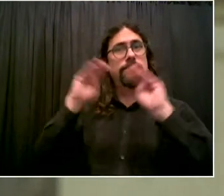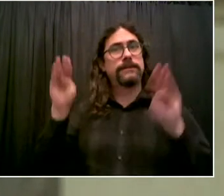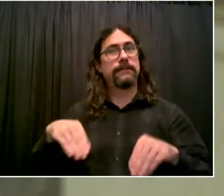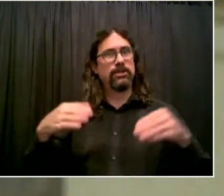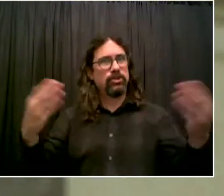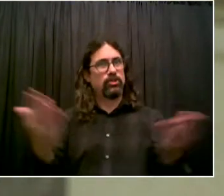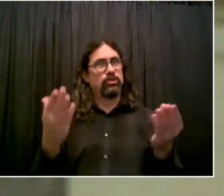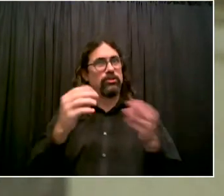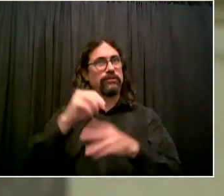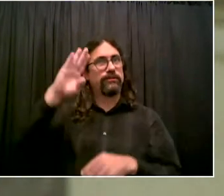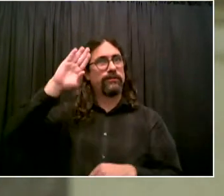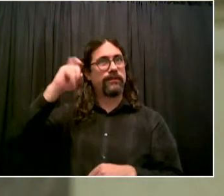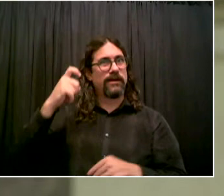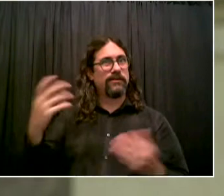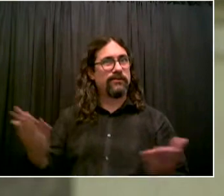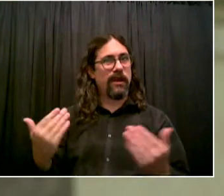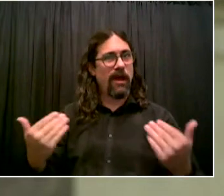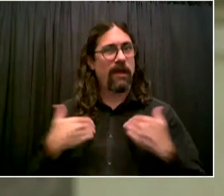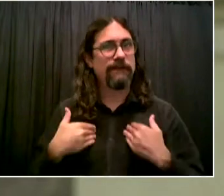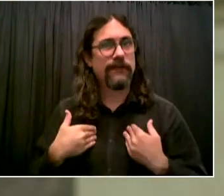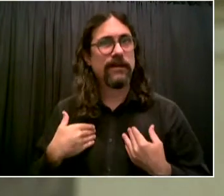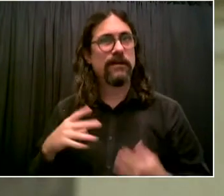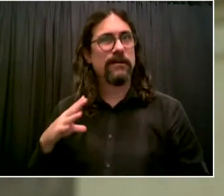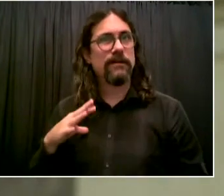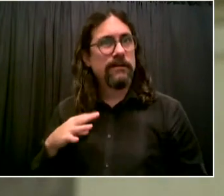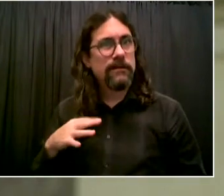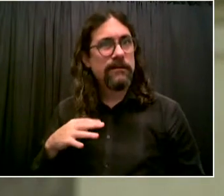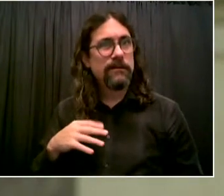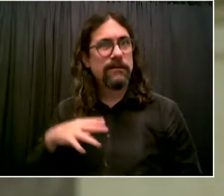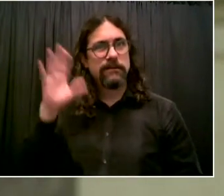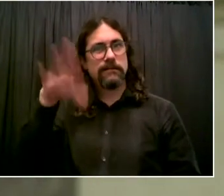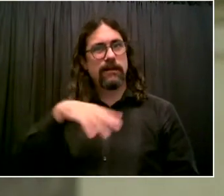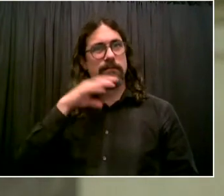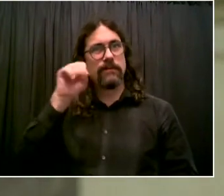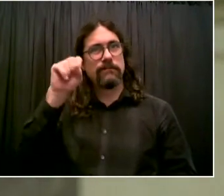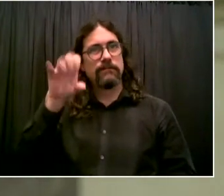A GLOBAL DESTINATION IT